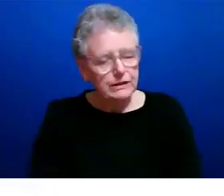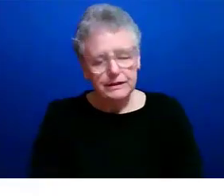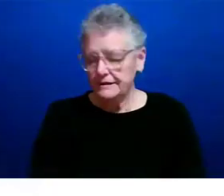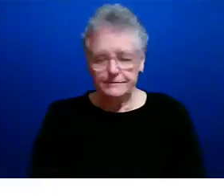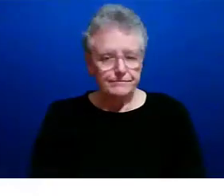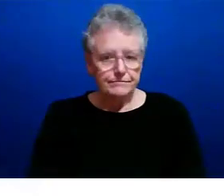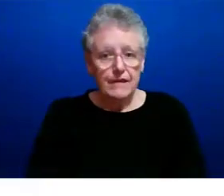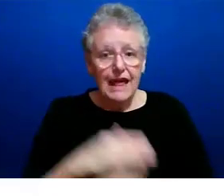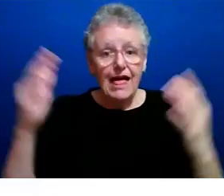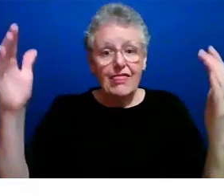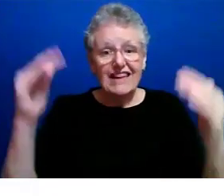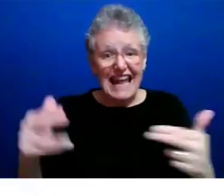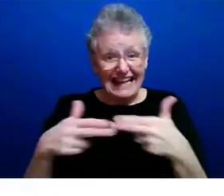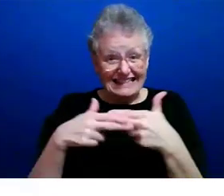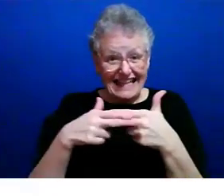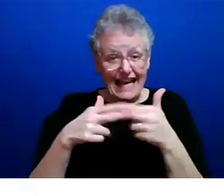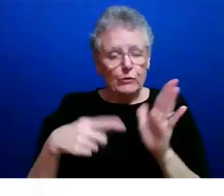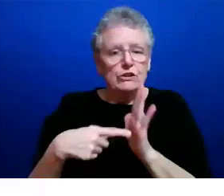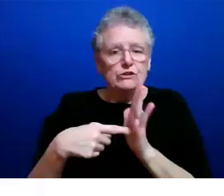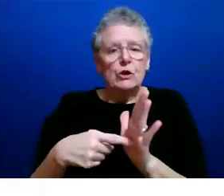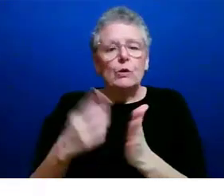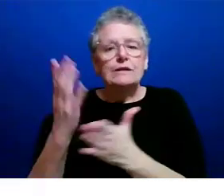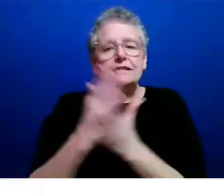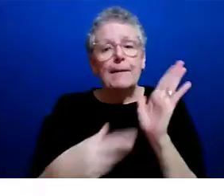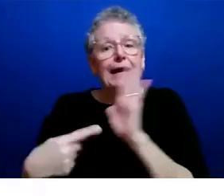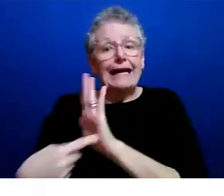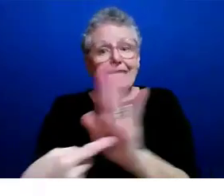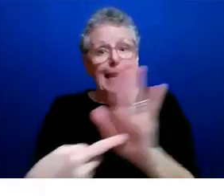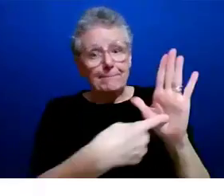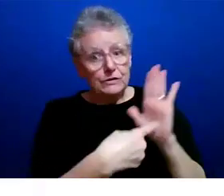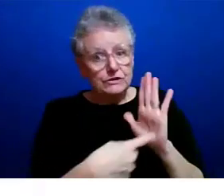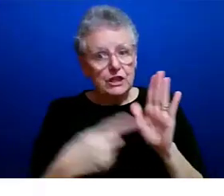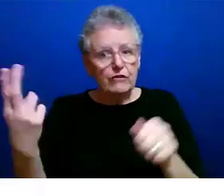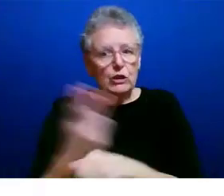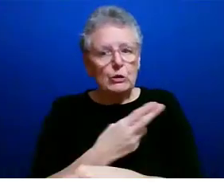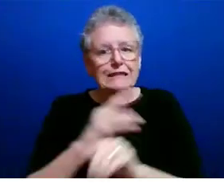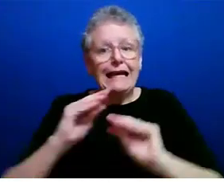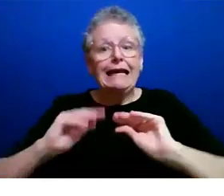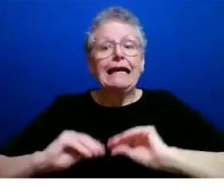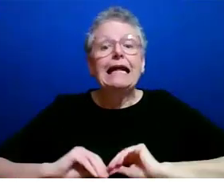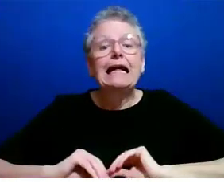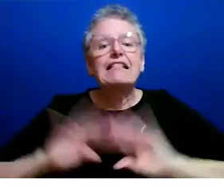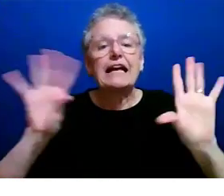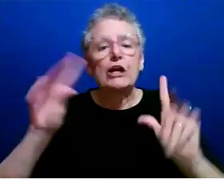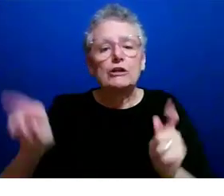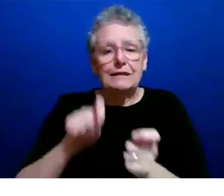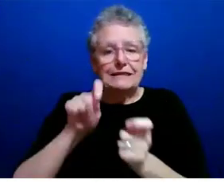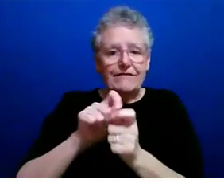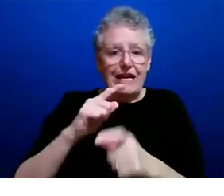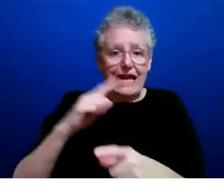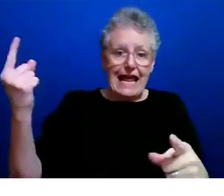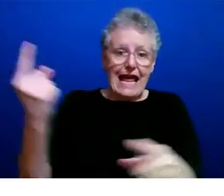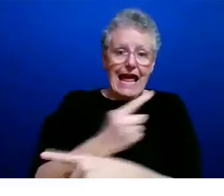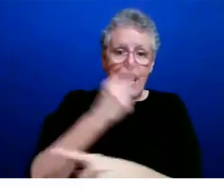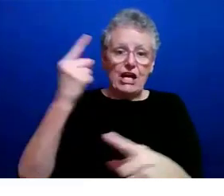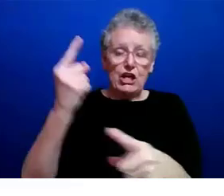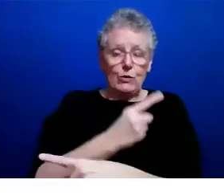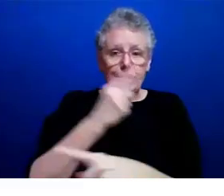The next slide is actually going to highlight some examples of using clear, specific, and accurate statements to improve the readability